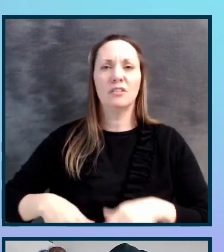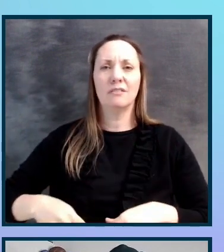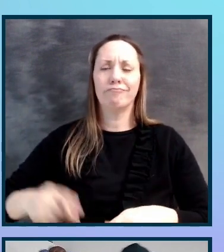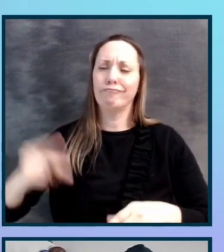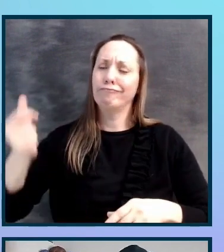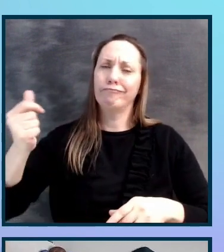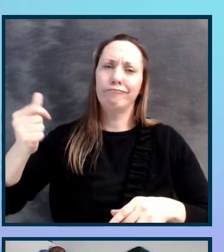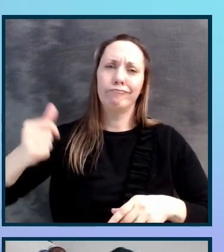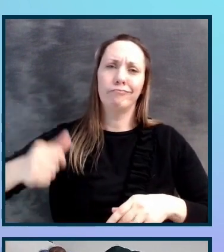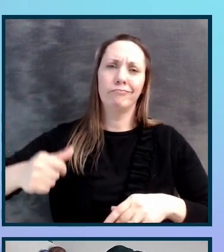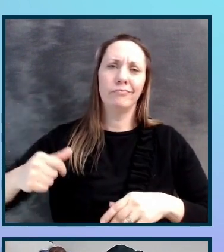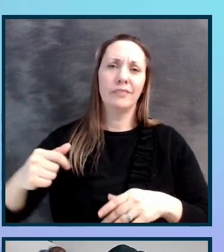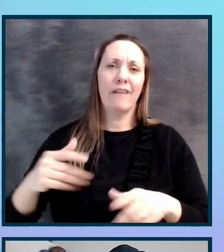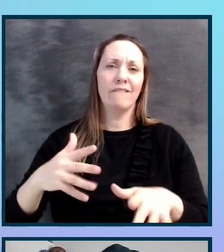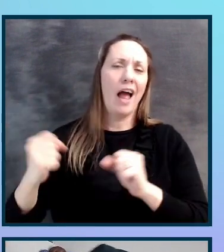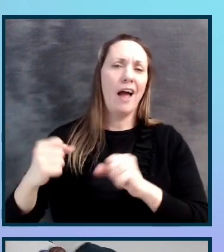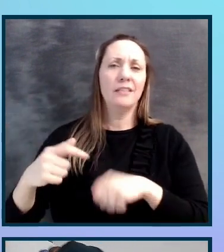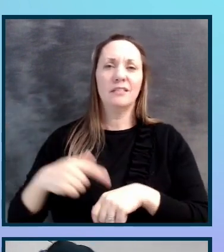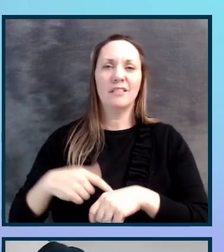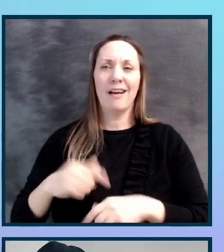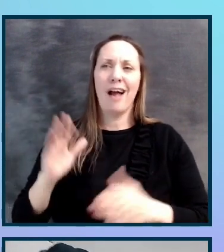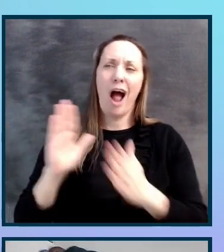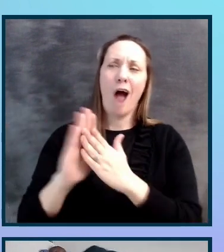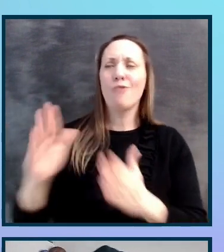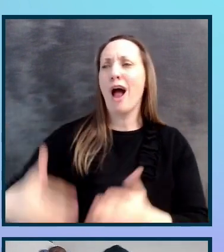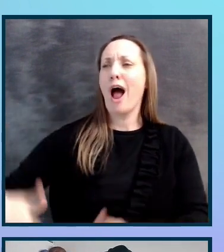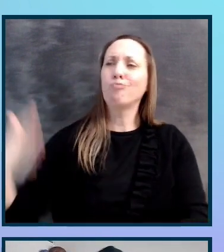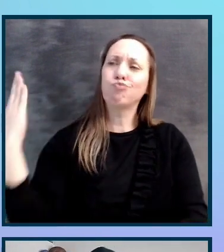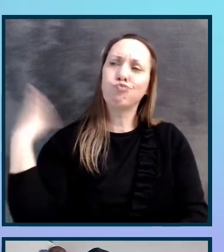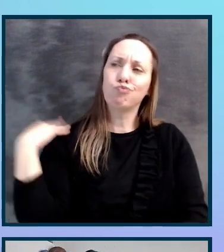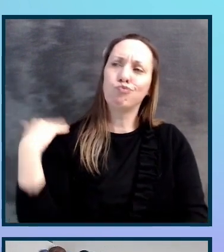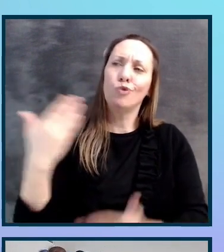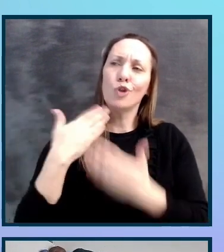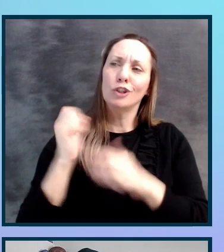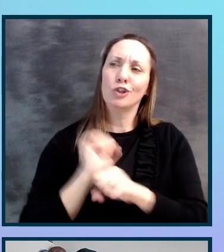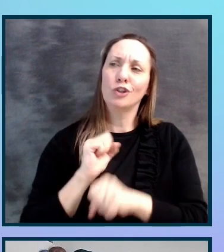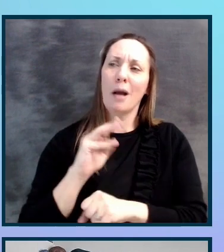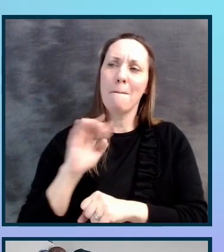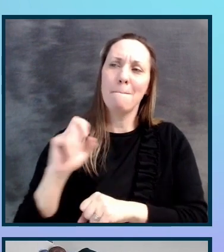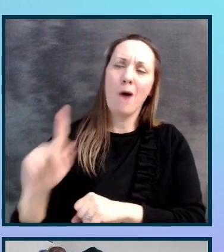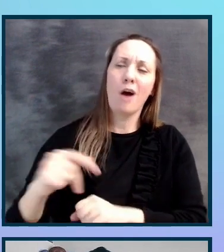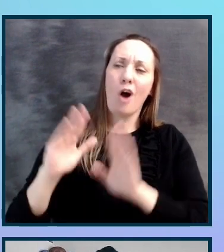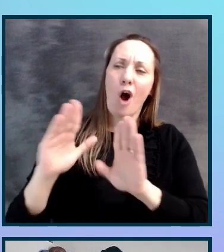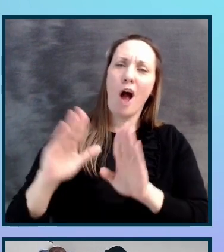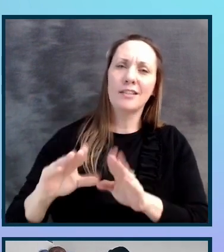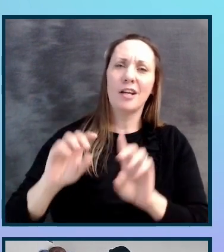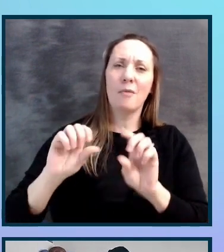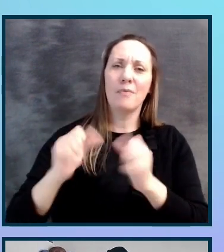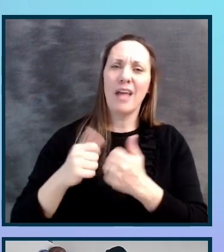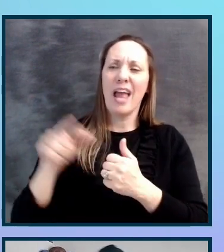High fives all around, let's go. Wow, Mark, you're the greatest, you're fantastic, this gonna get out the door, agents are gonna love it.